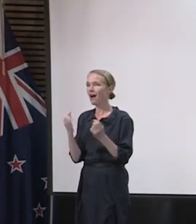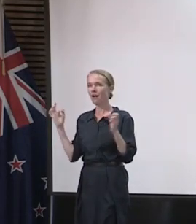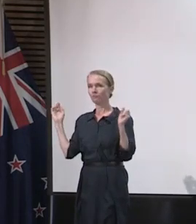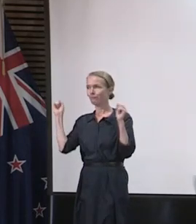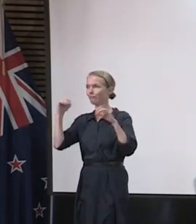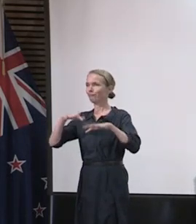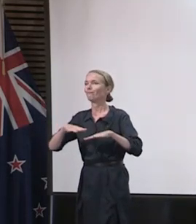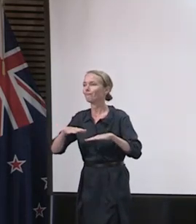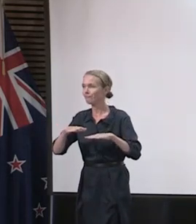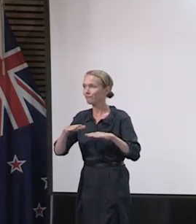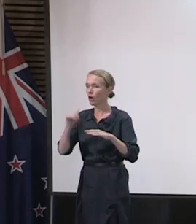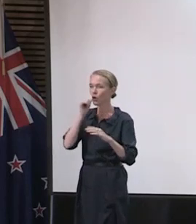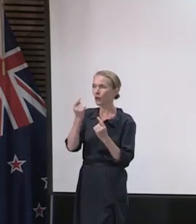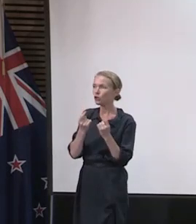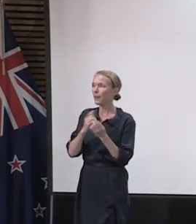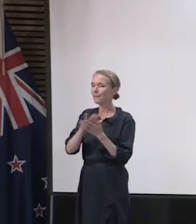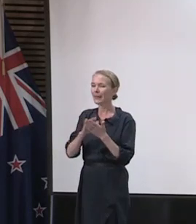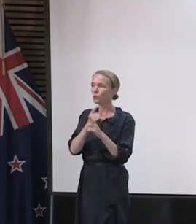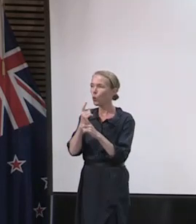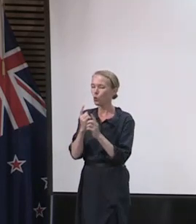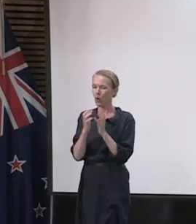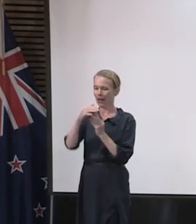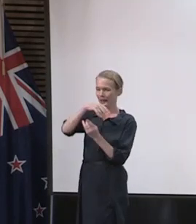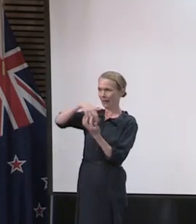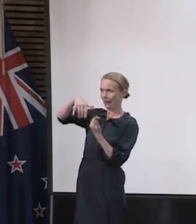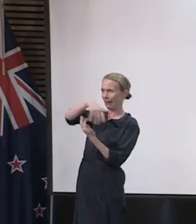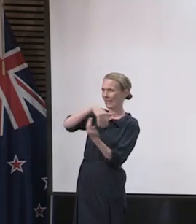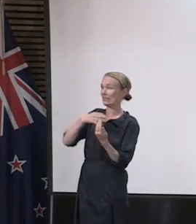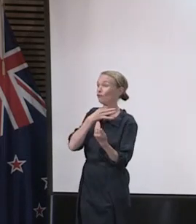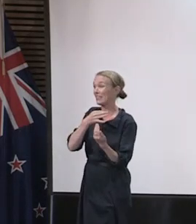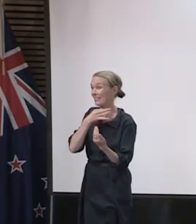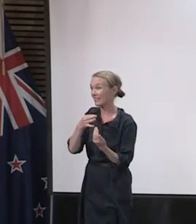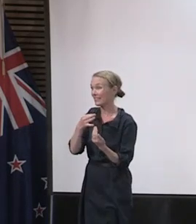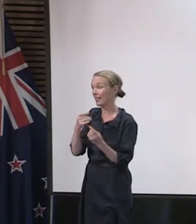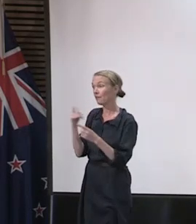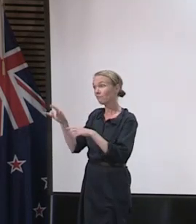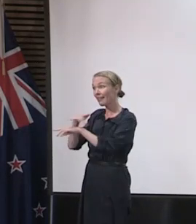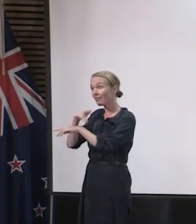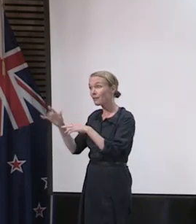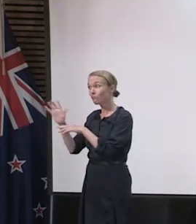on. Because that is where the highest risk is. It's the mixing and mingling. So, what